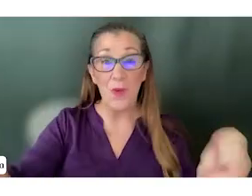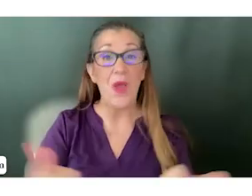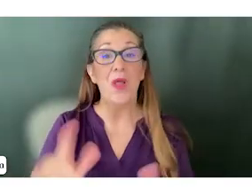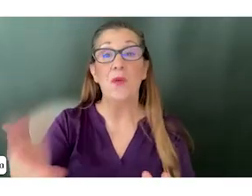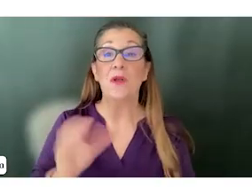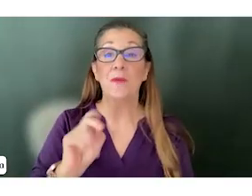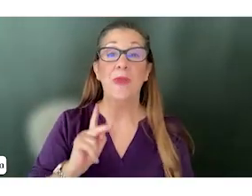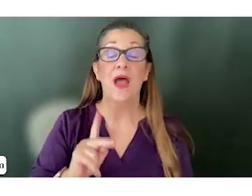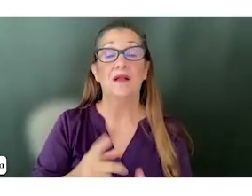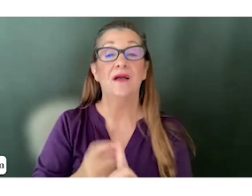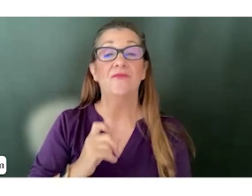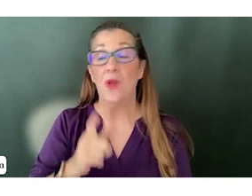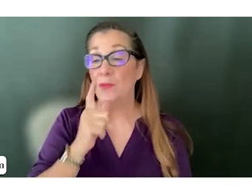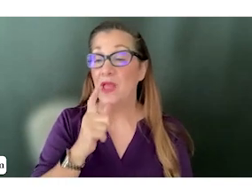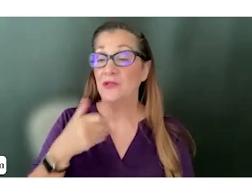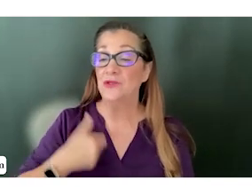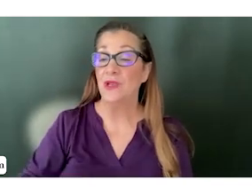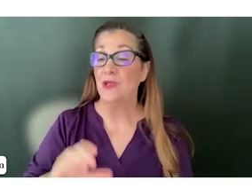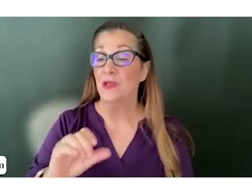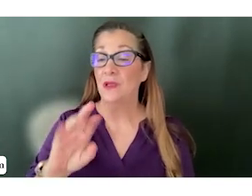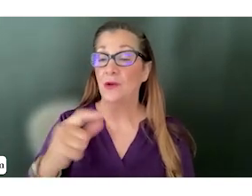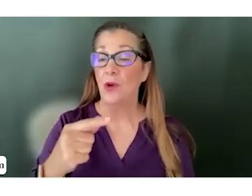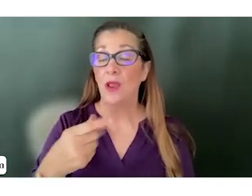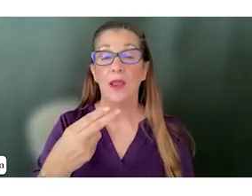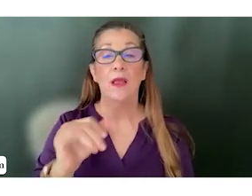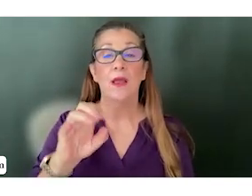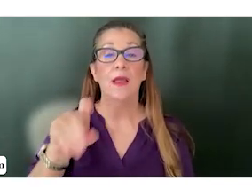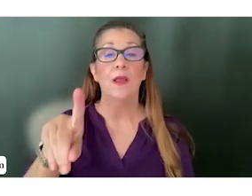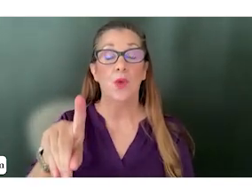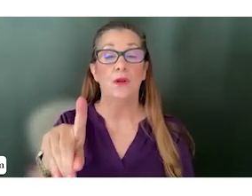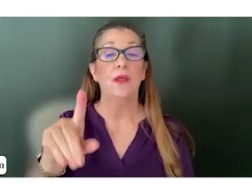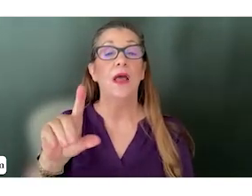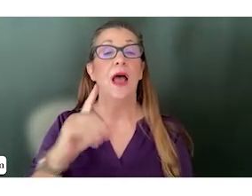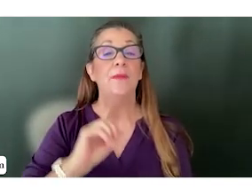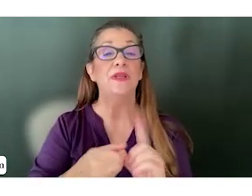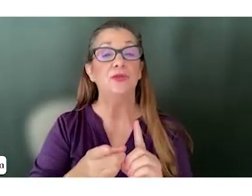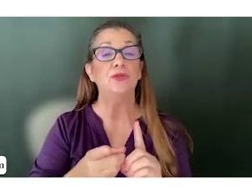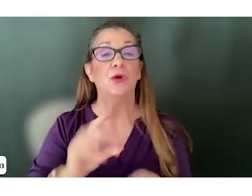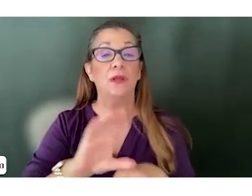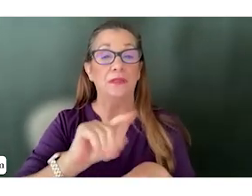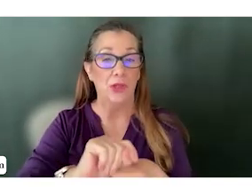I use he him pronouns, and I'm a Digital Accessibility Consultant at the University of North Carolina at Chapel Hill.